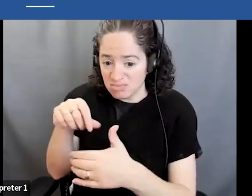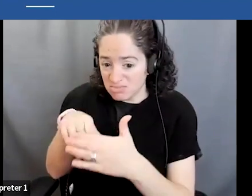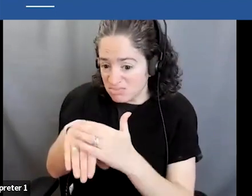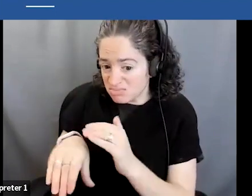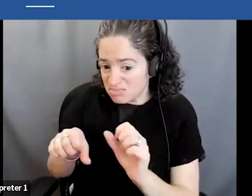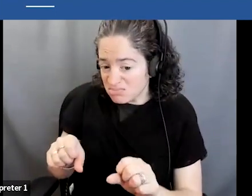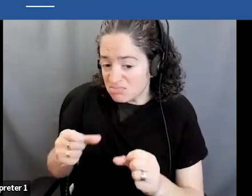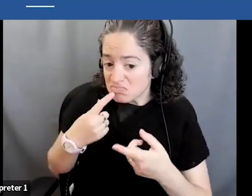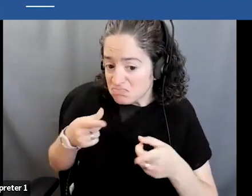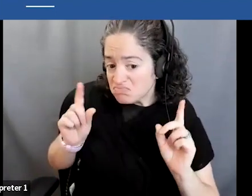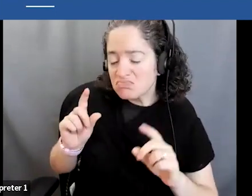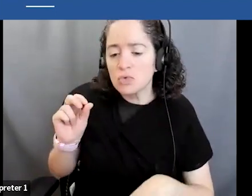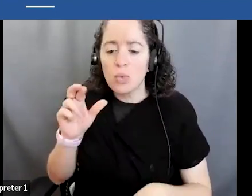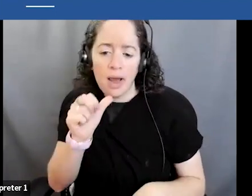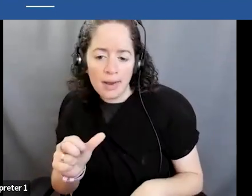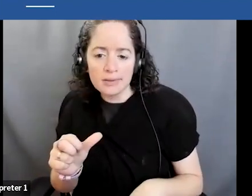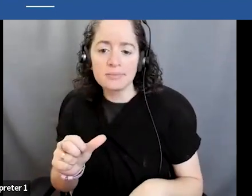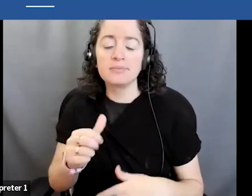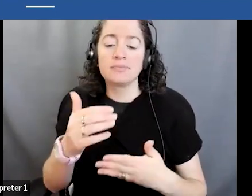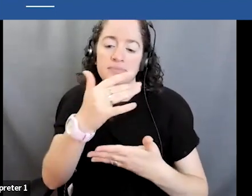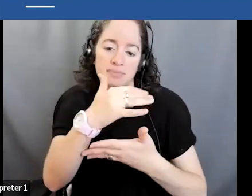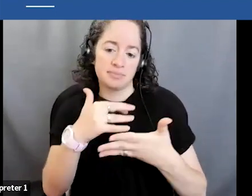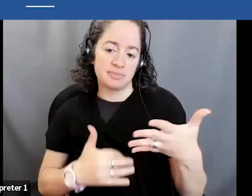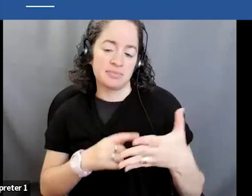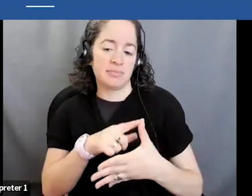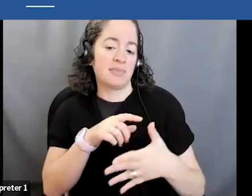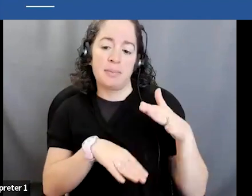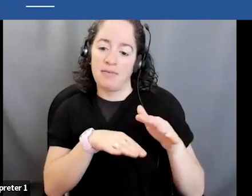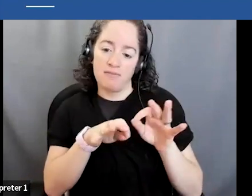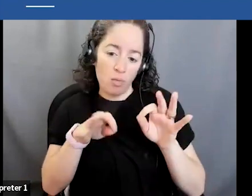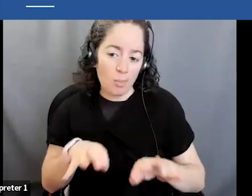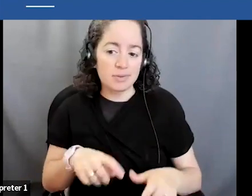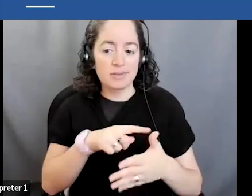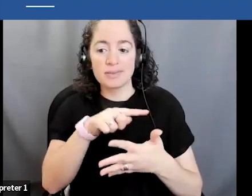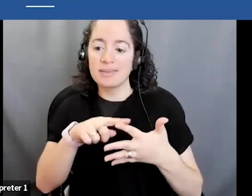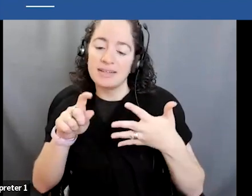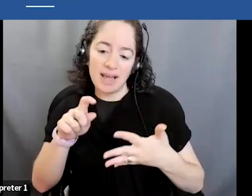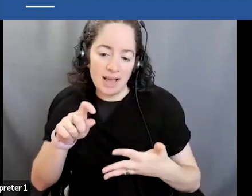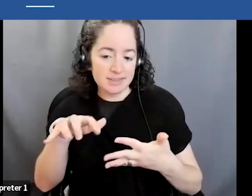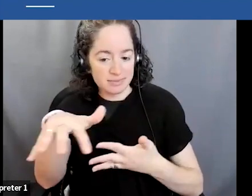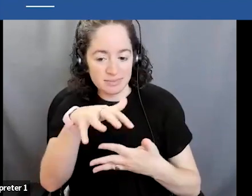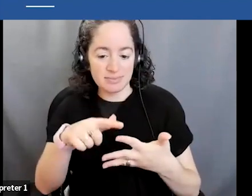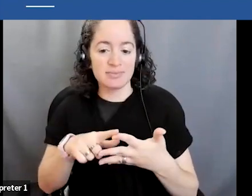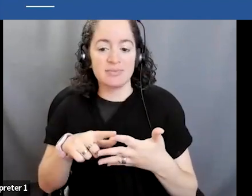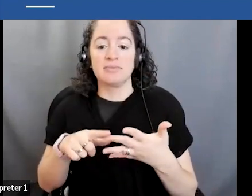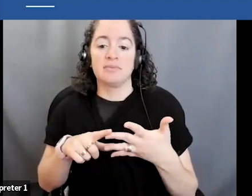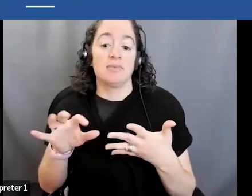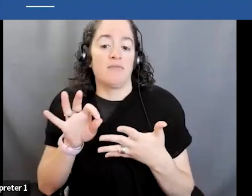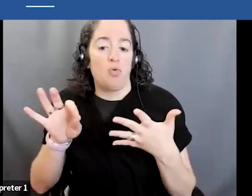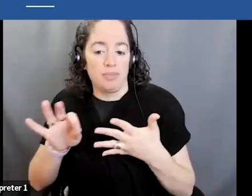testing environment setup, the forms that joined us, the recurring errors that we found in these forms,